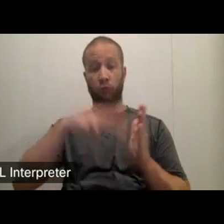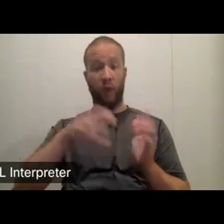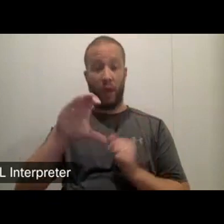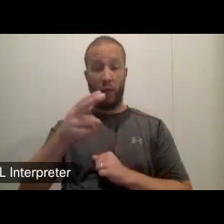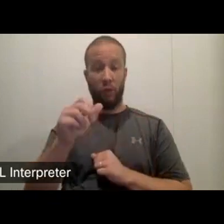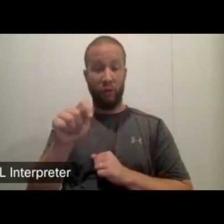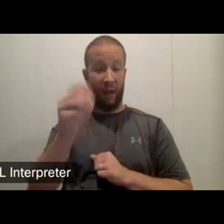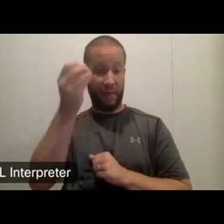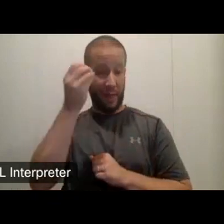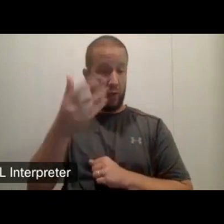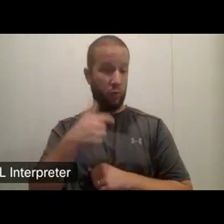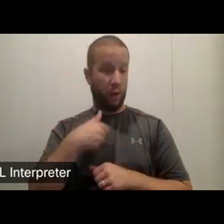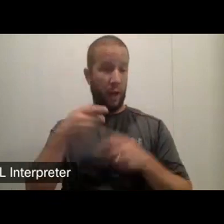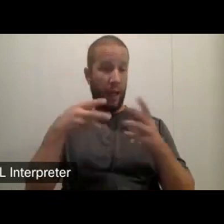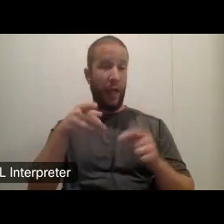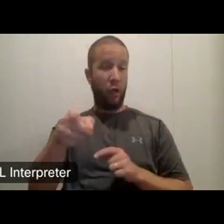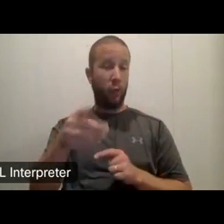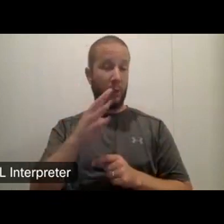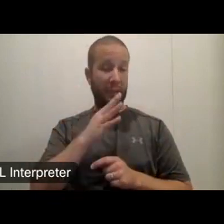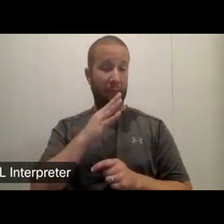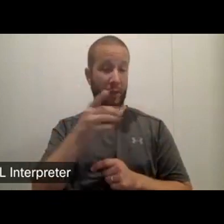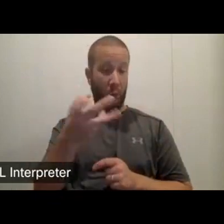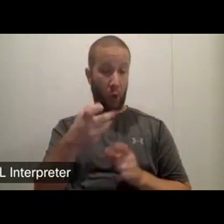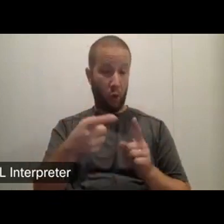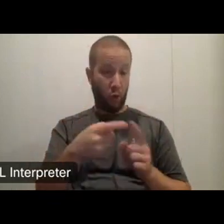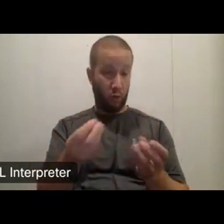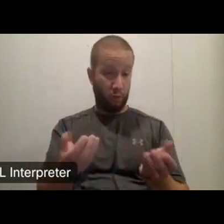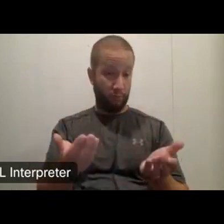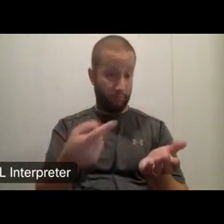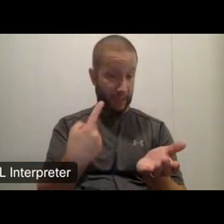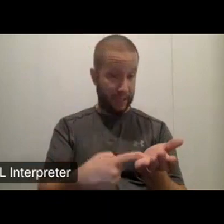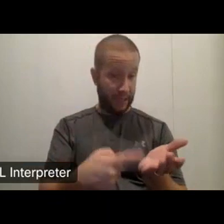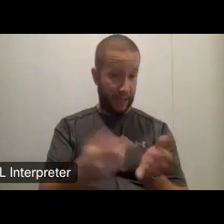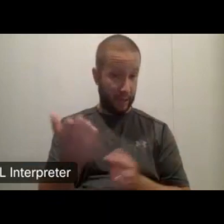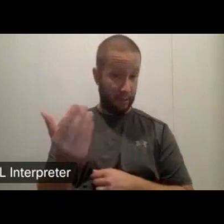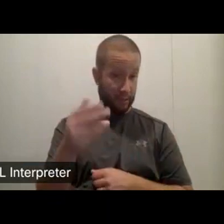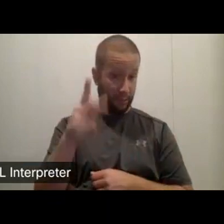I'll let you speak Mr Bartolo too if you want to clarify anything uh more recently the proposed